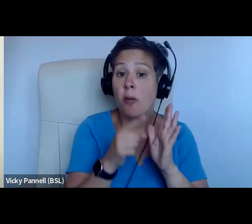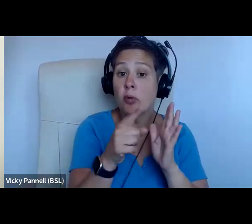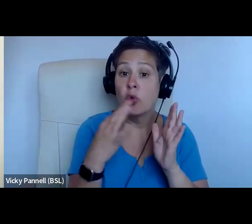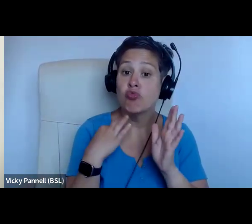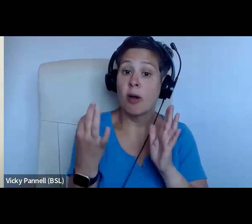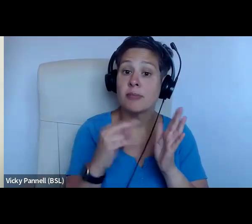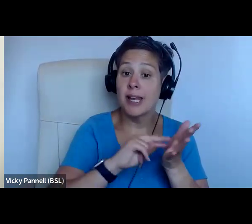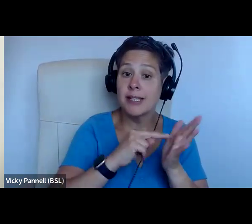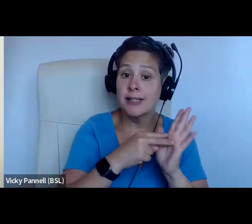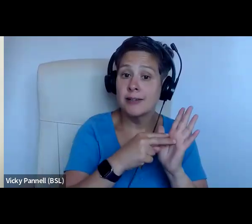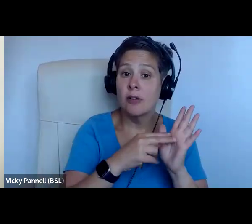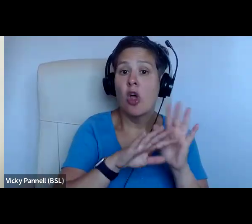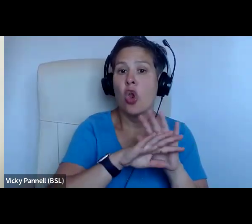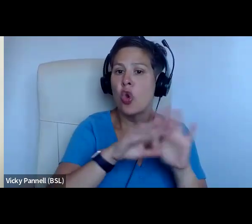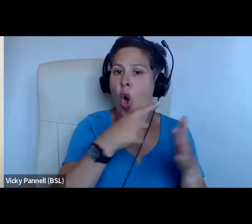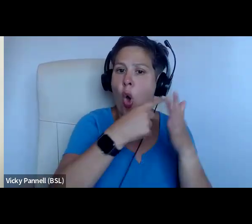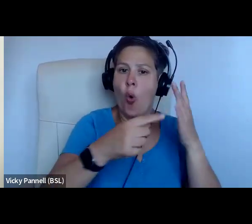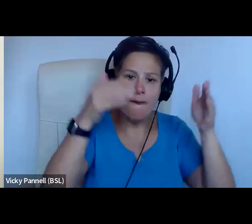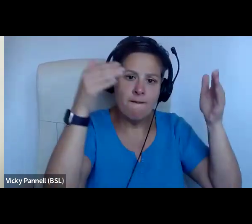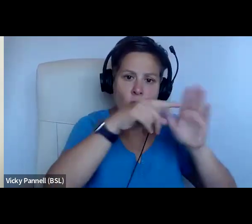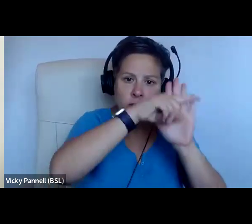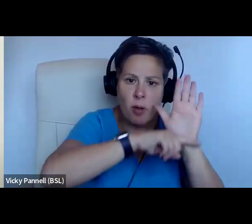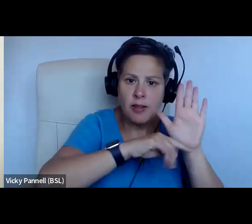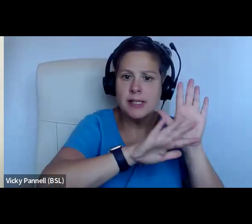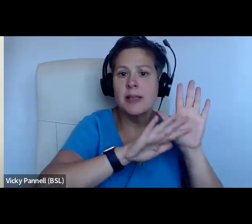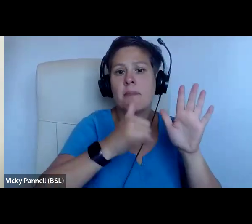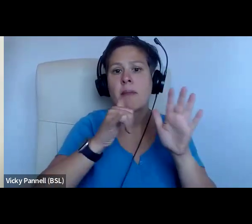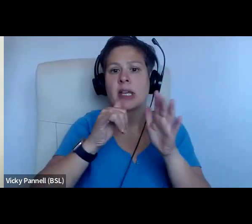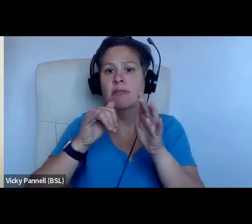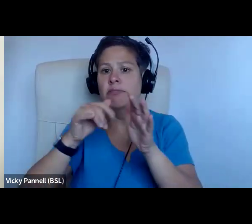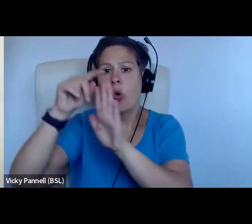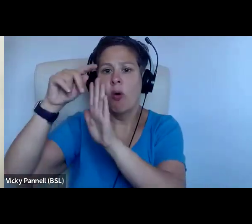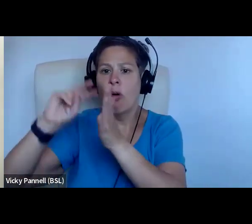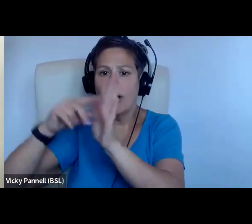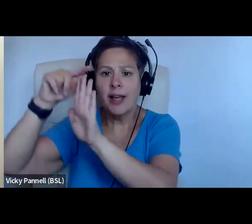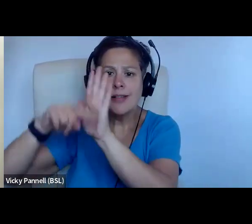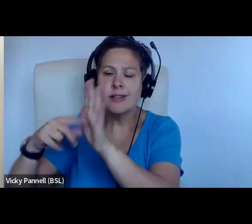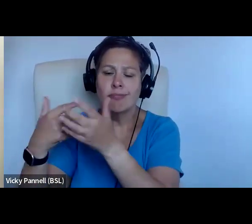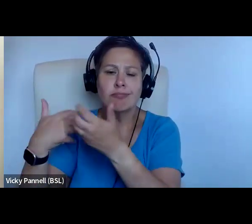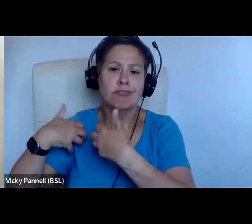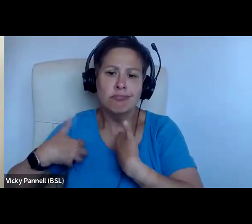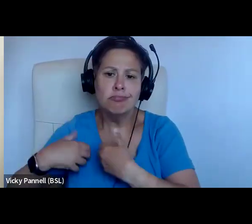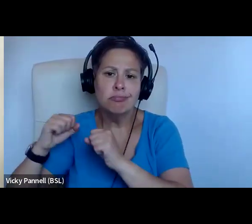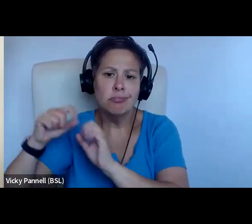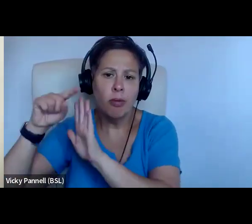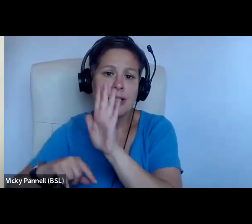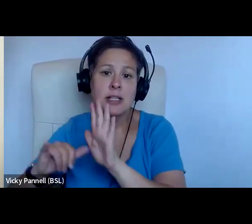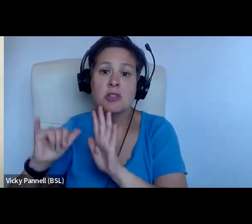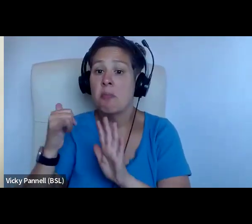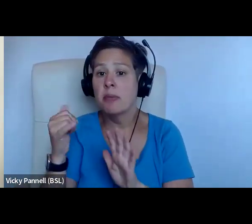a supplier of technology as part of the Access to Work or a a supplier of coaching support.